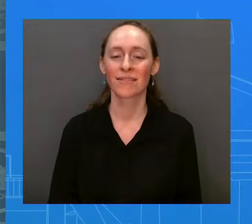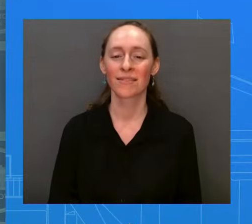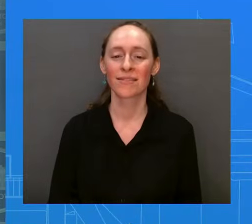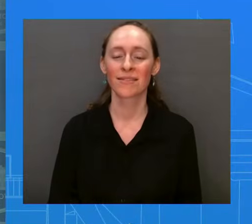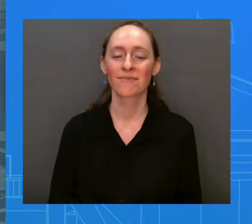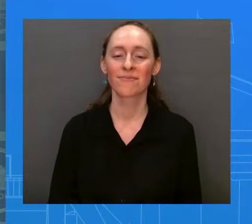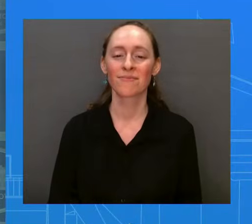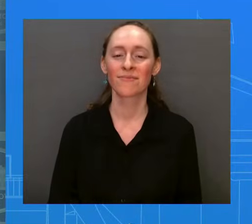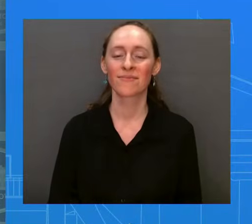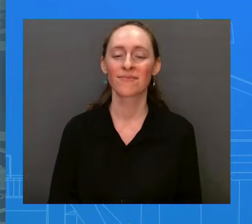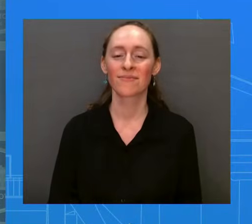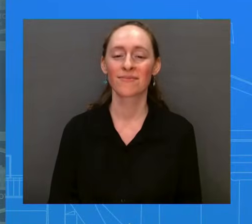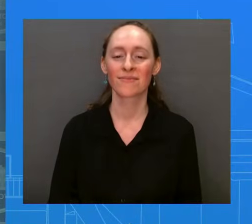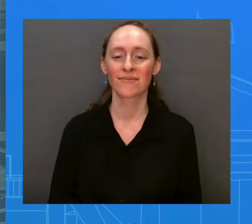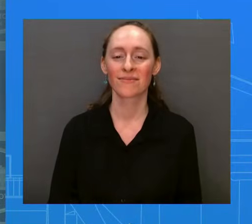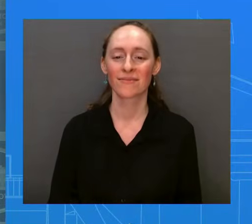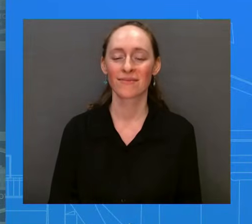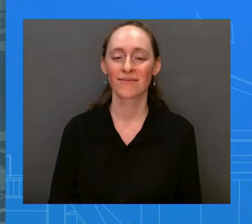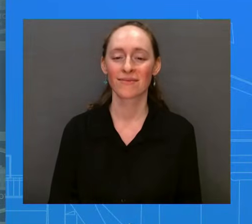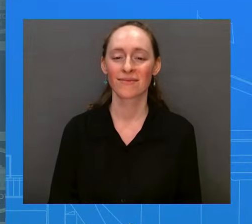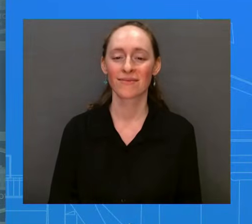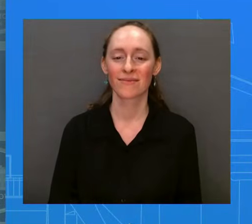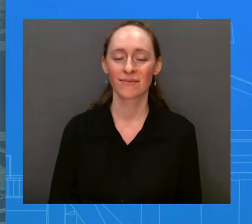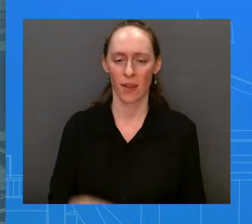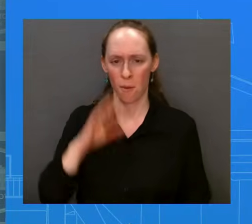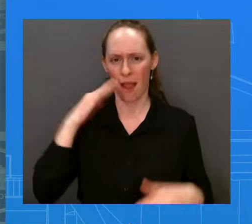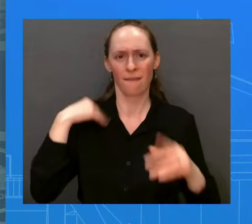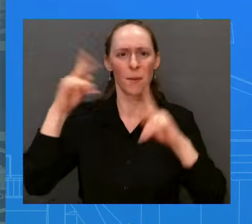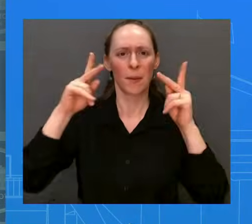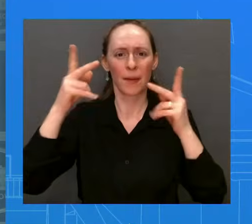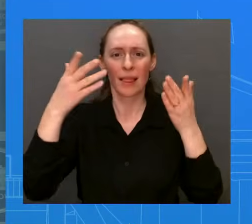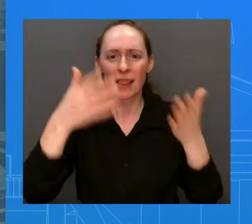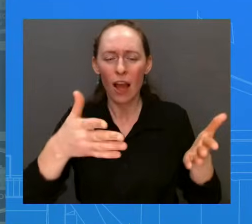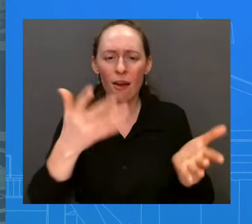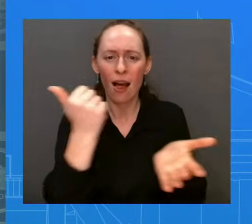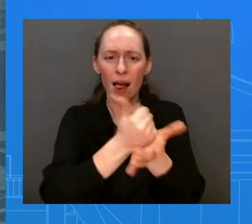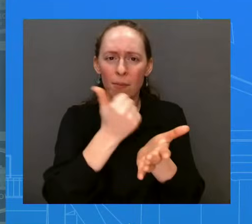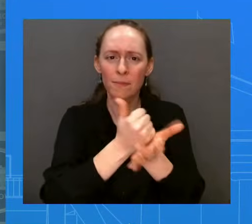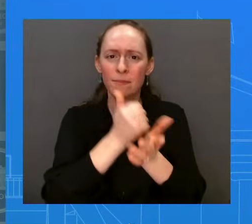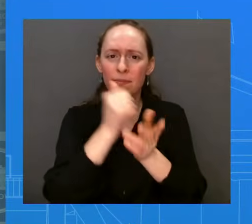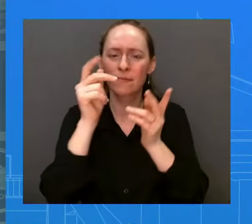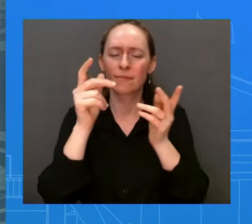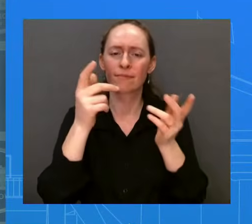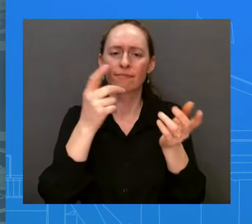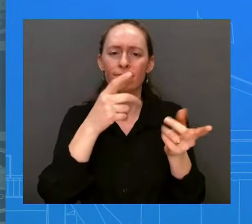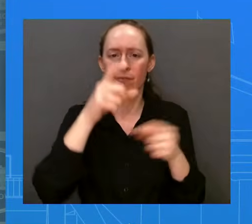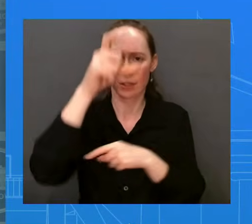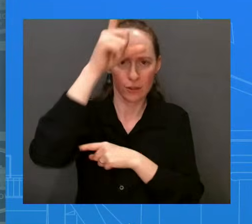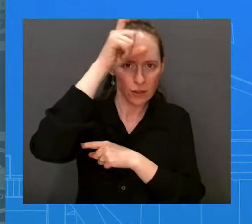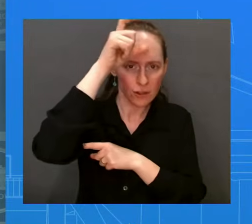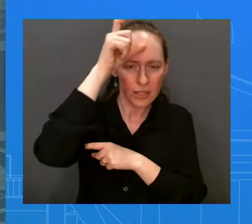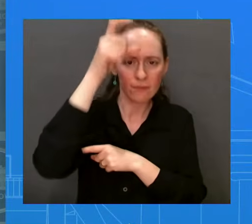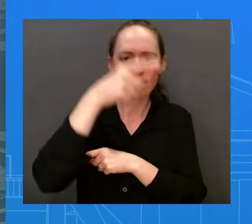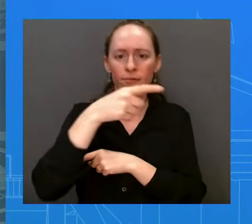We also continue to support the Turkish teams on the ground. U.S. military helicopters are providing critical lift for U.S.